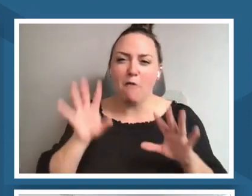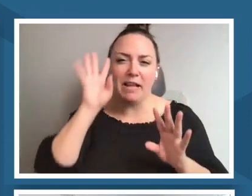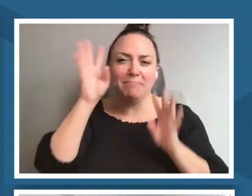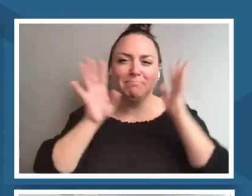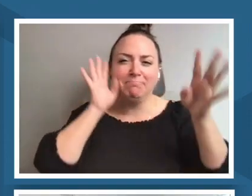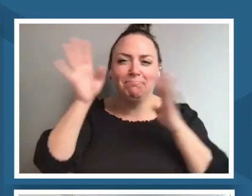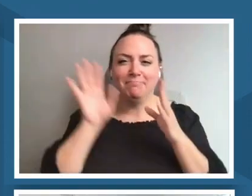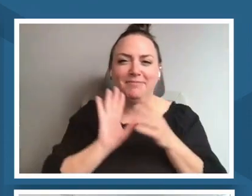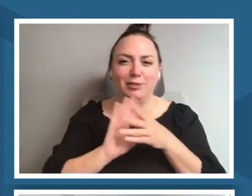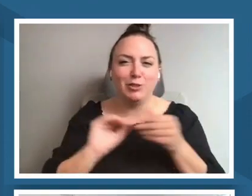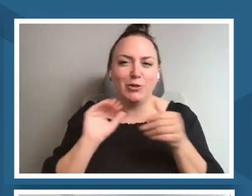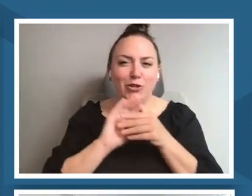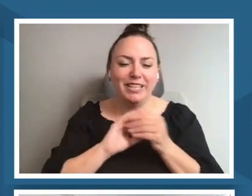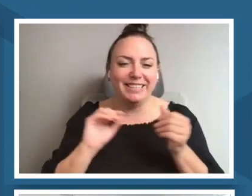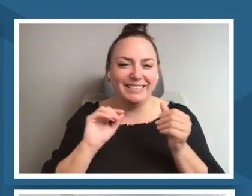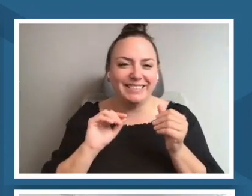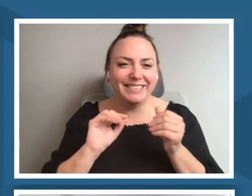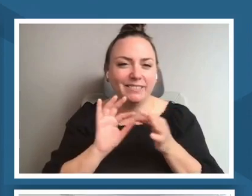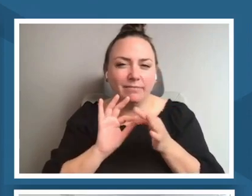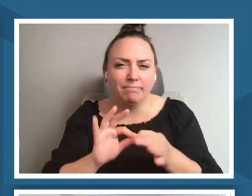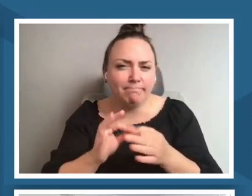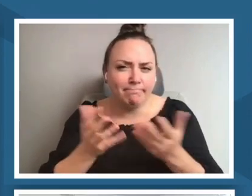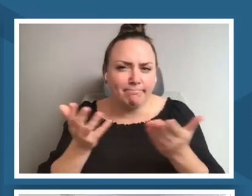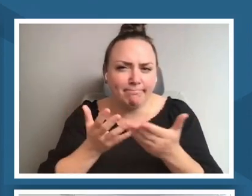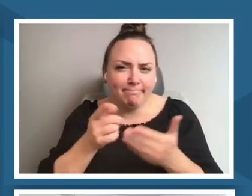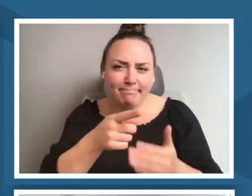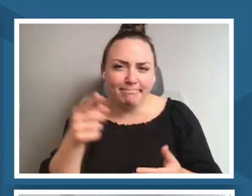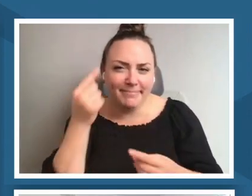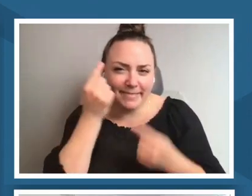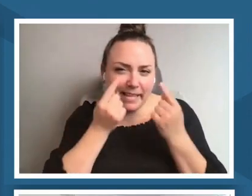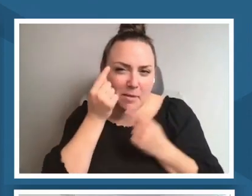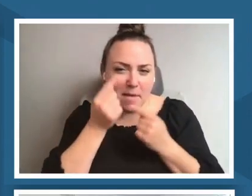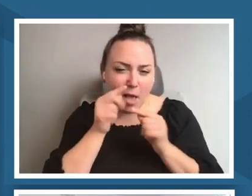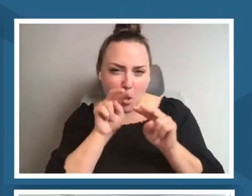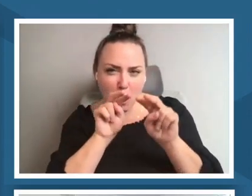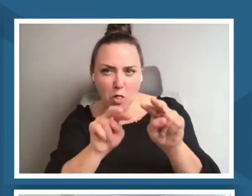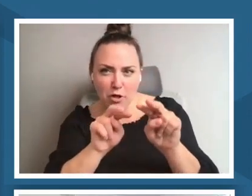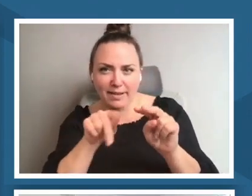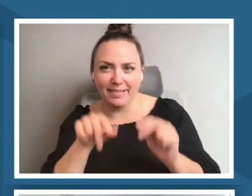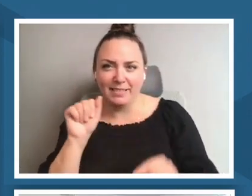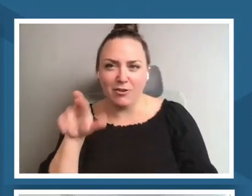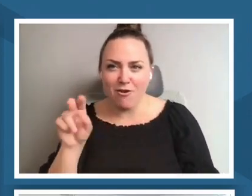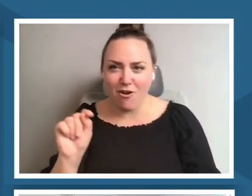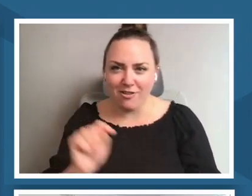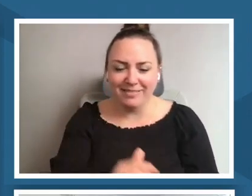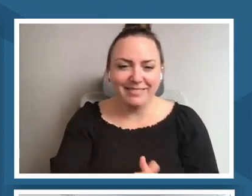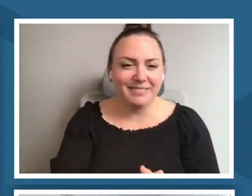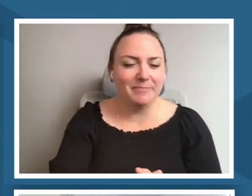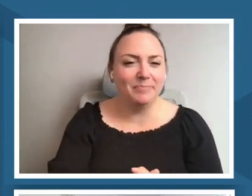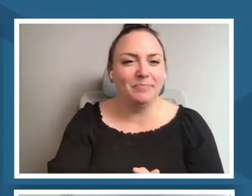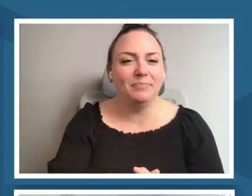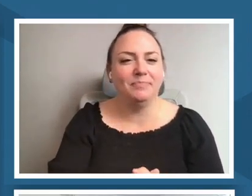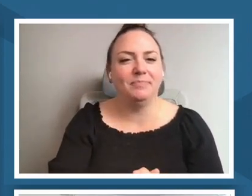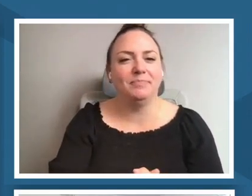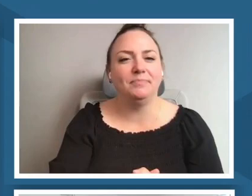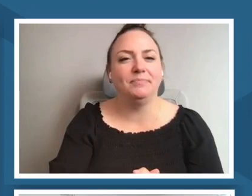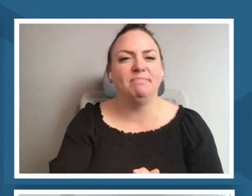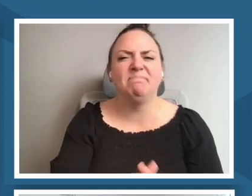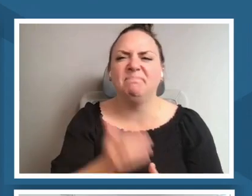in terms of what they were thinking about when they're looking at this work of art